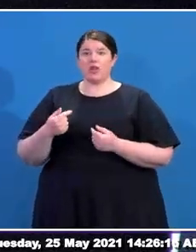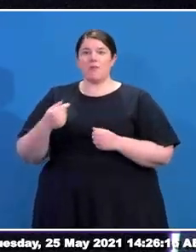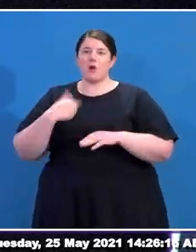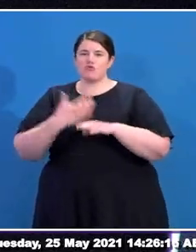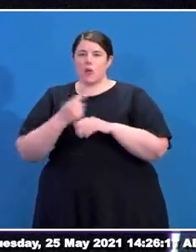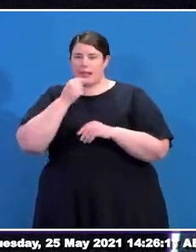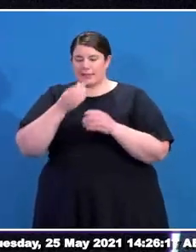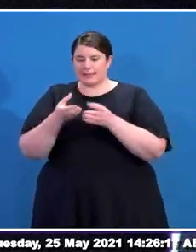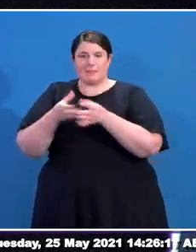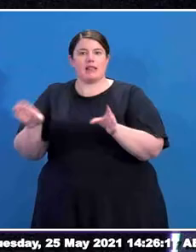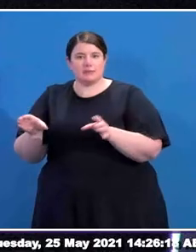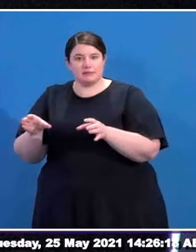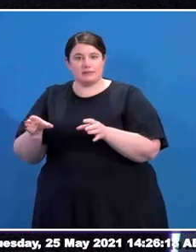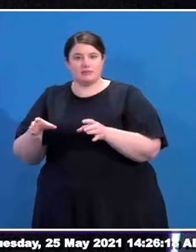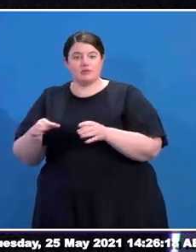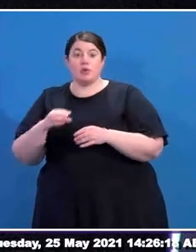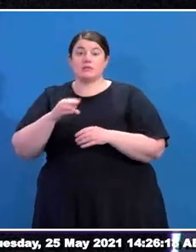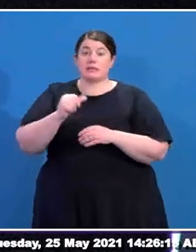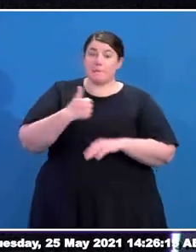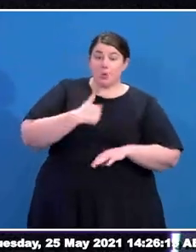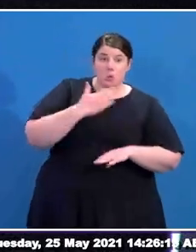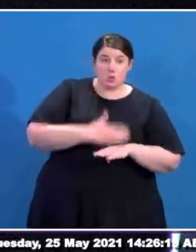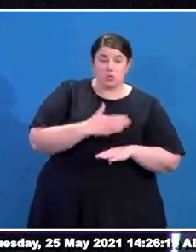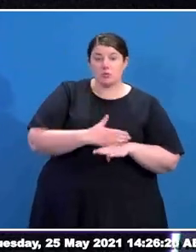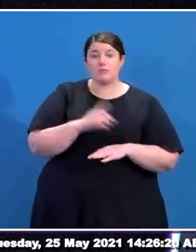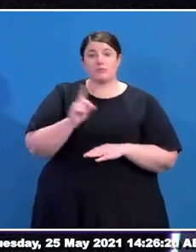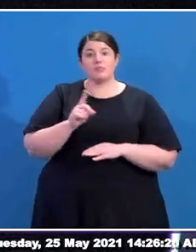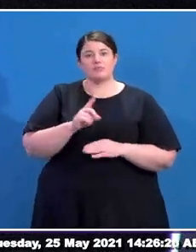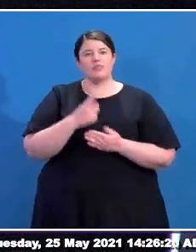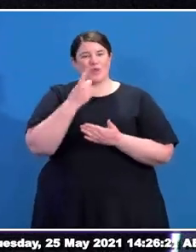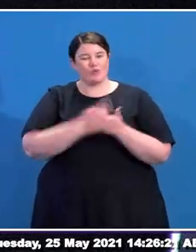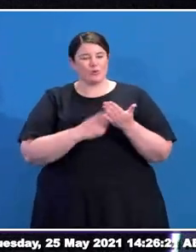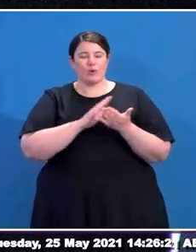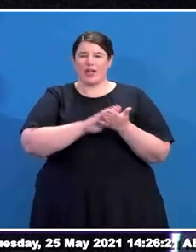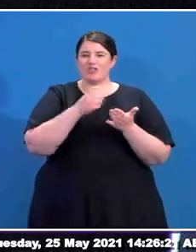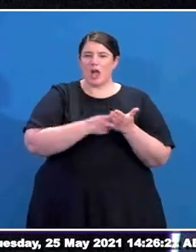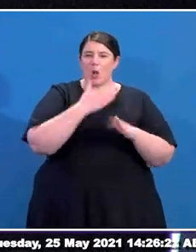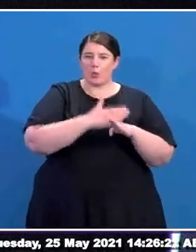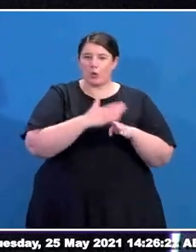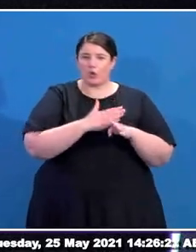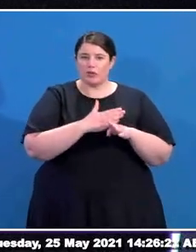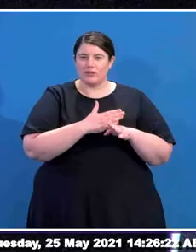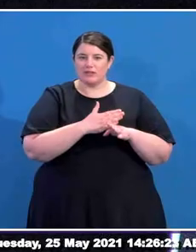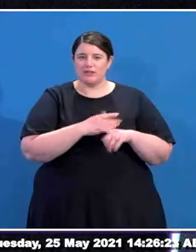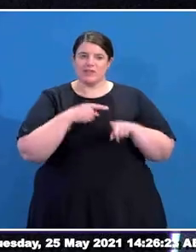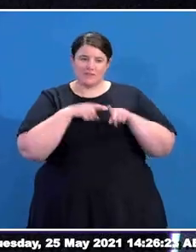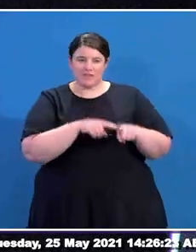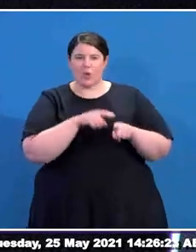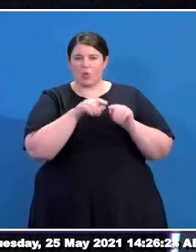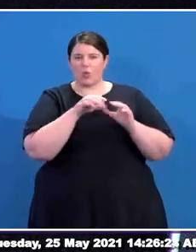So half of my role was pure human resources, looking after the resources as per the operations of the organisation.